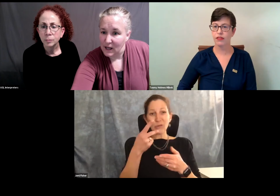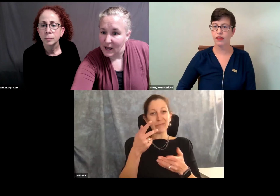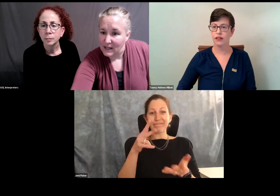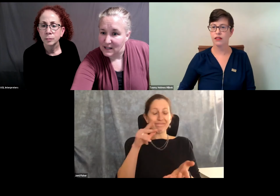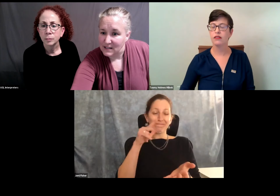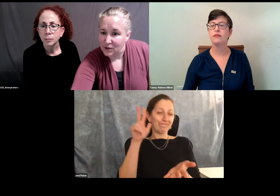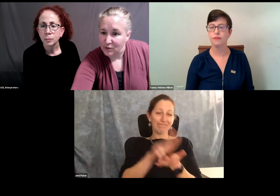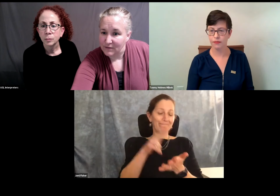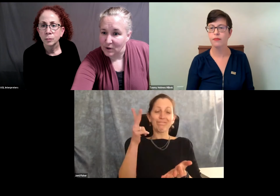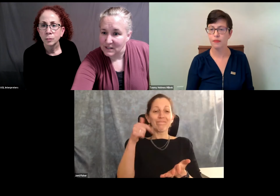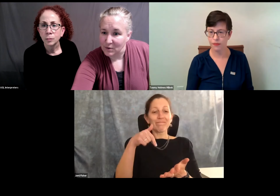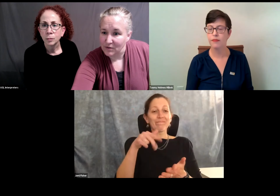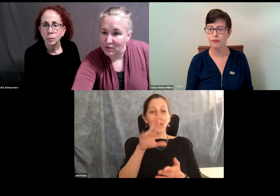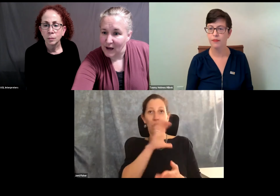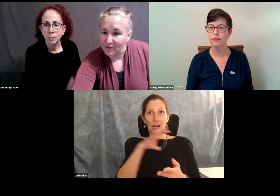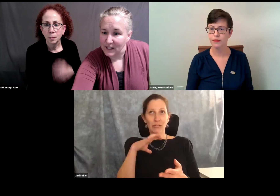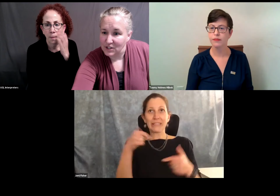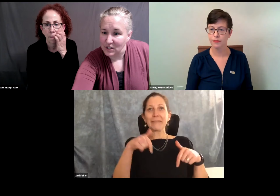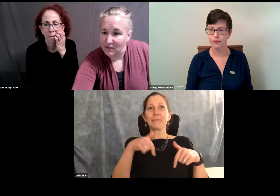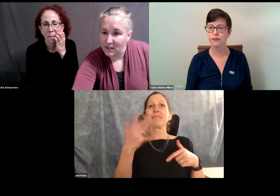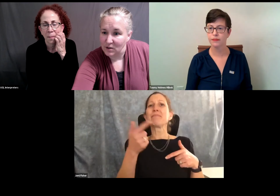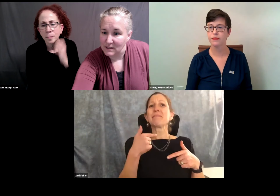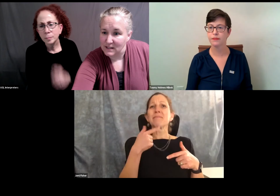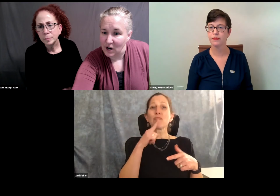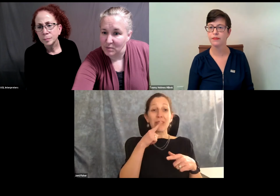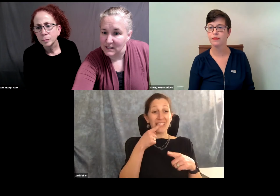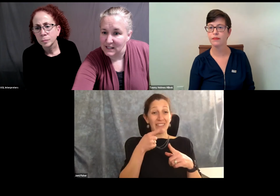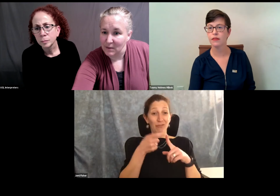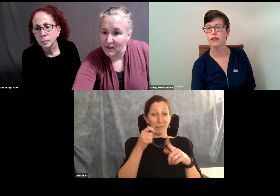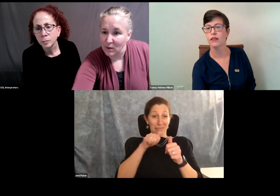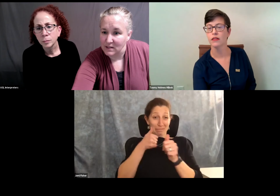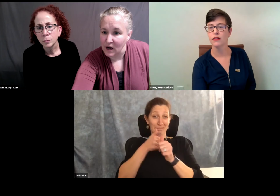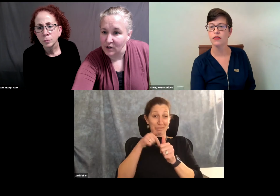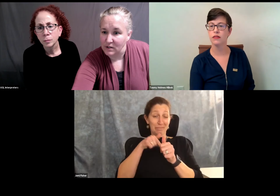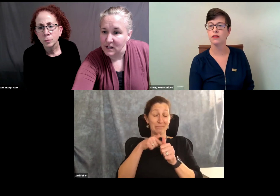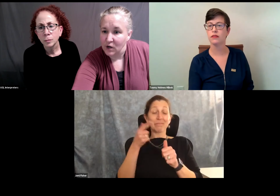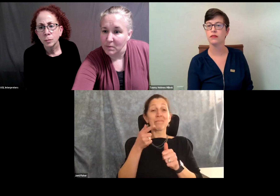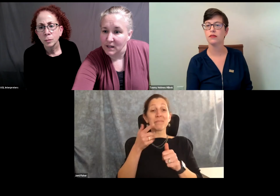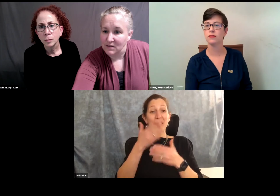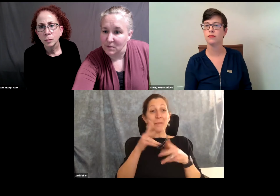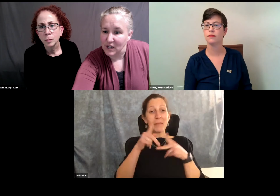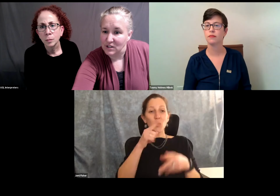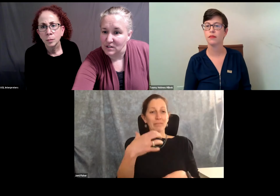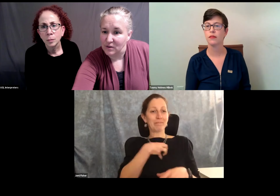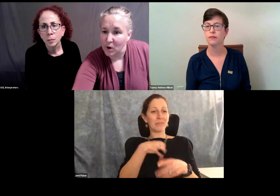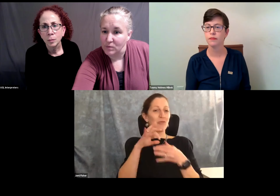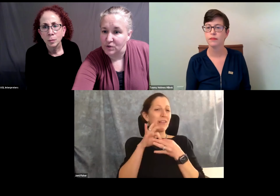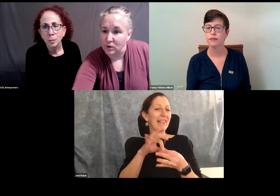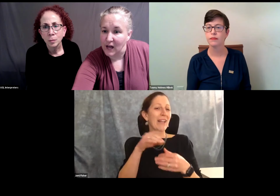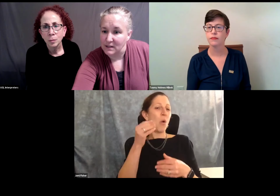And it says the three votes that prevented ratification of the UNHCR PD by the US Congress, or because of objections from homeschool lobbyists.